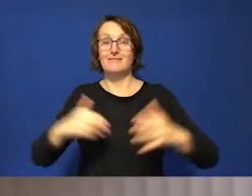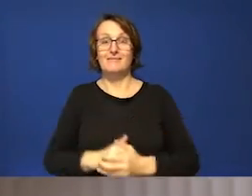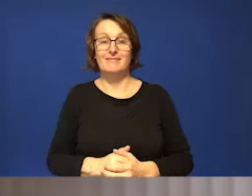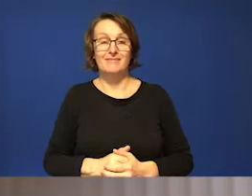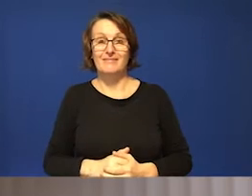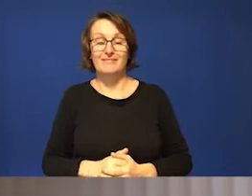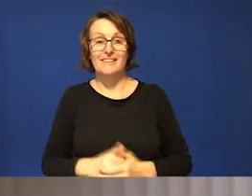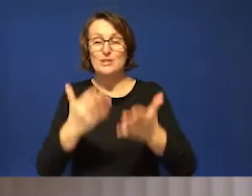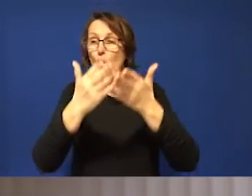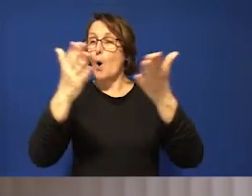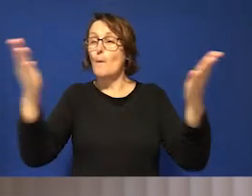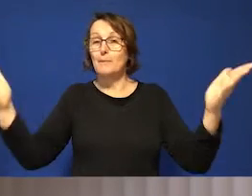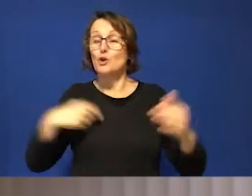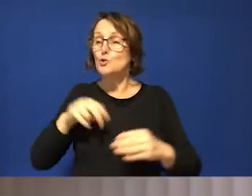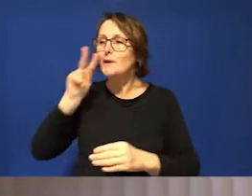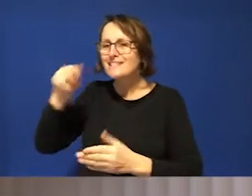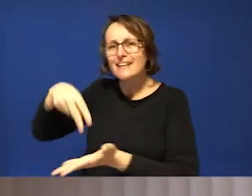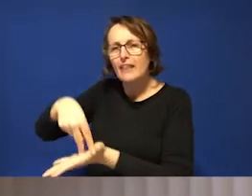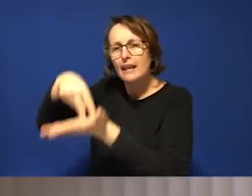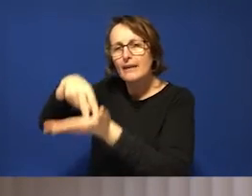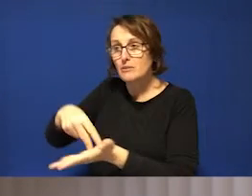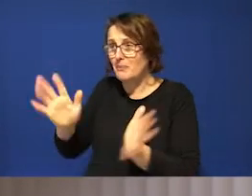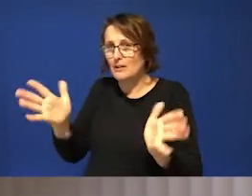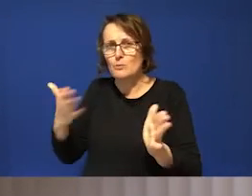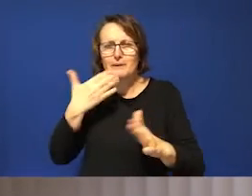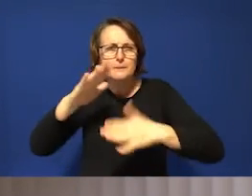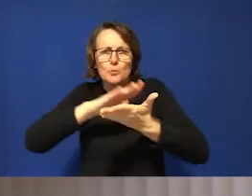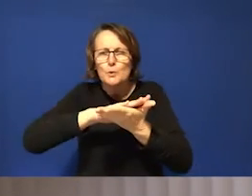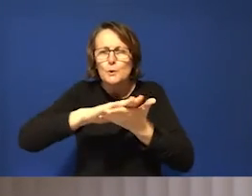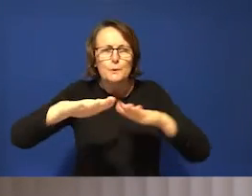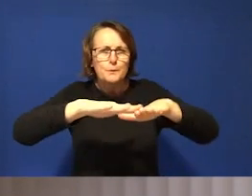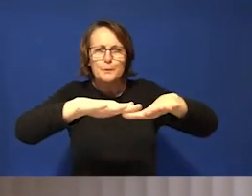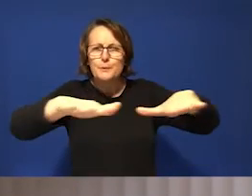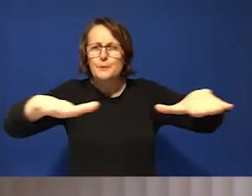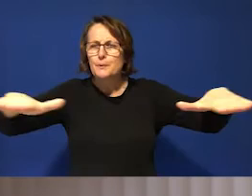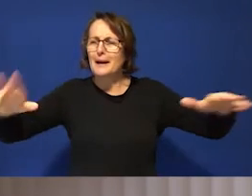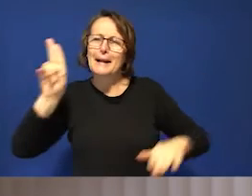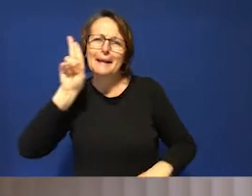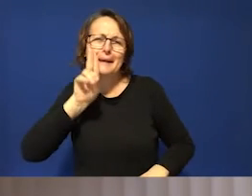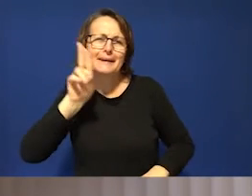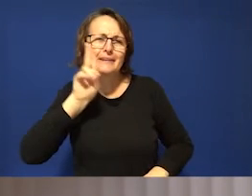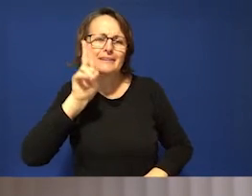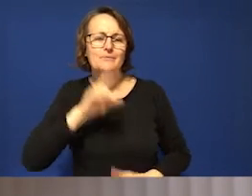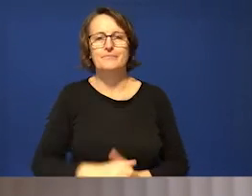There's nothing that sticks up except the lift, well at the end. So it's very, very clean.